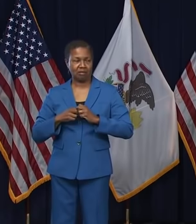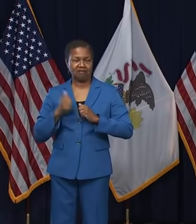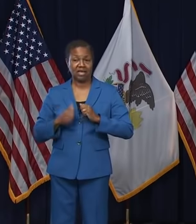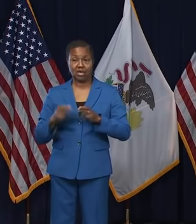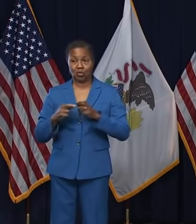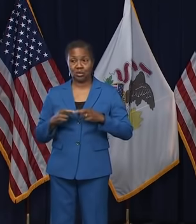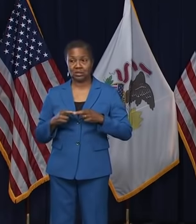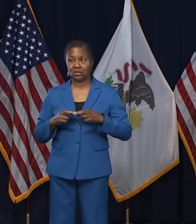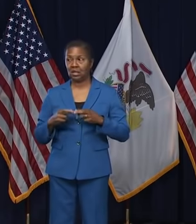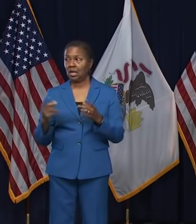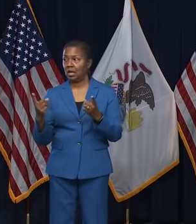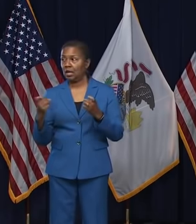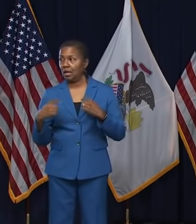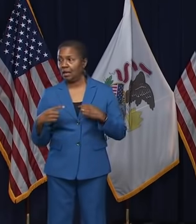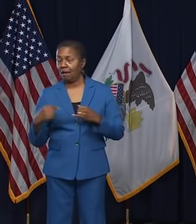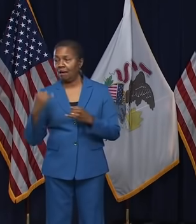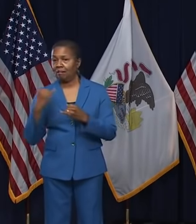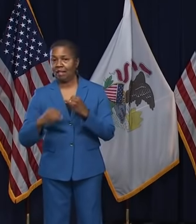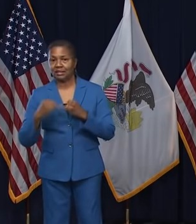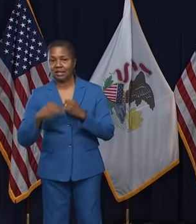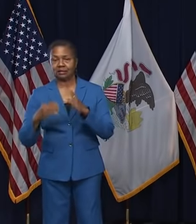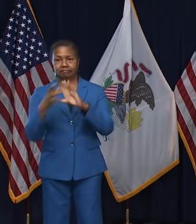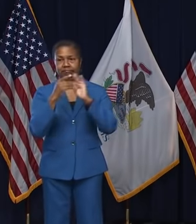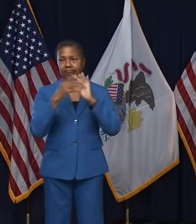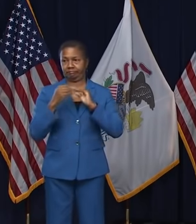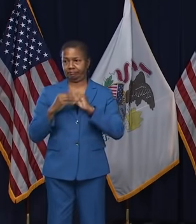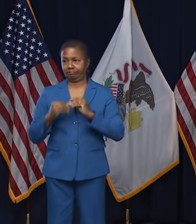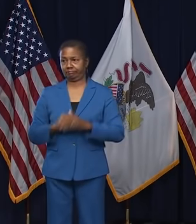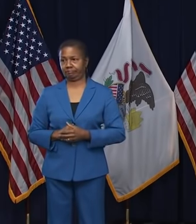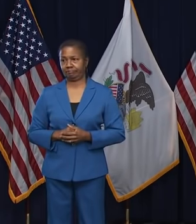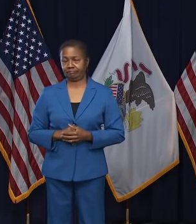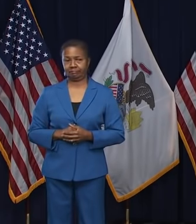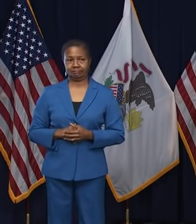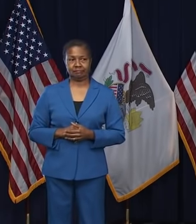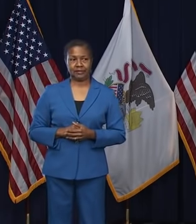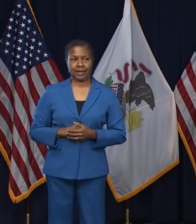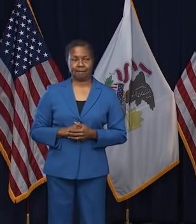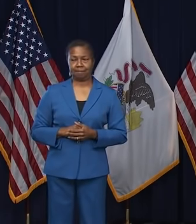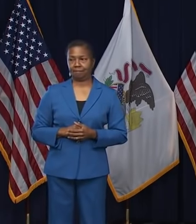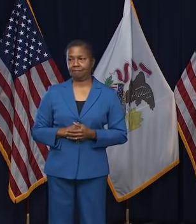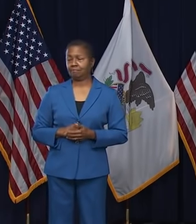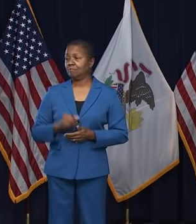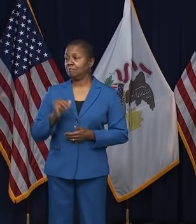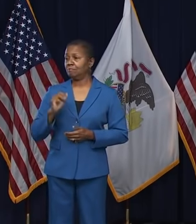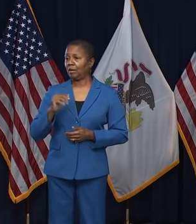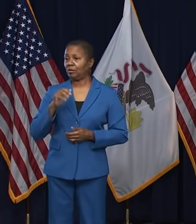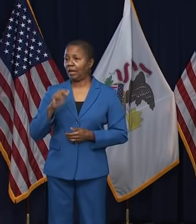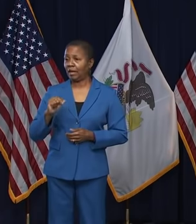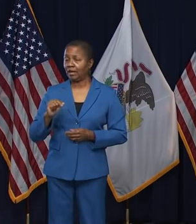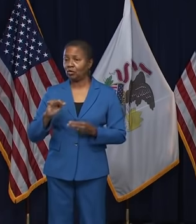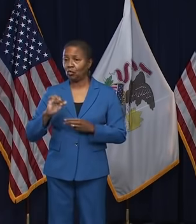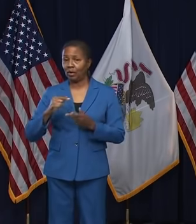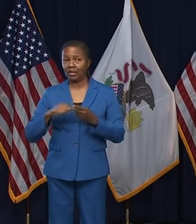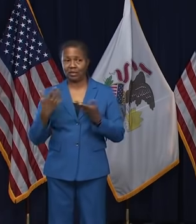where this is a the biggest